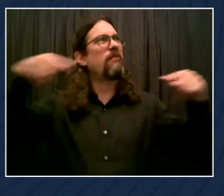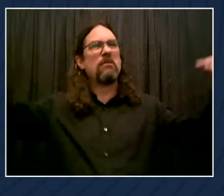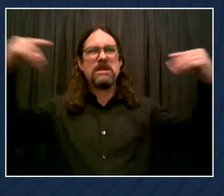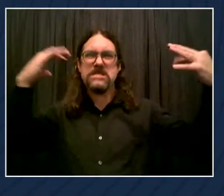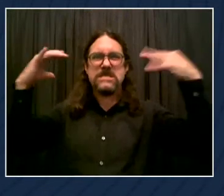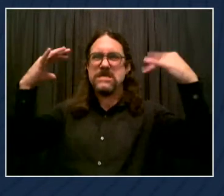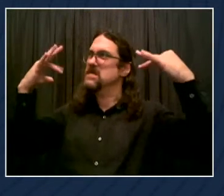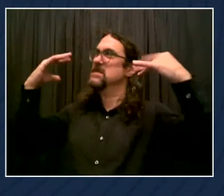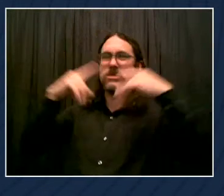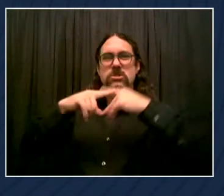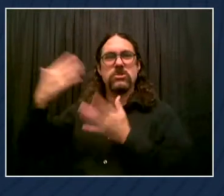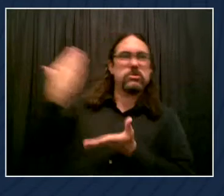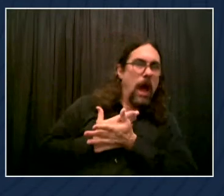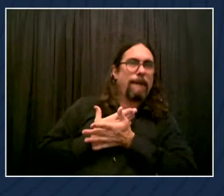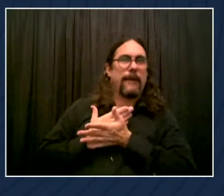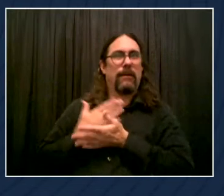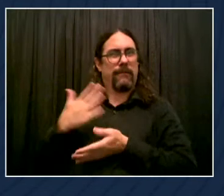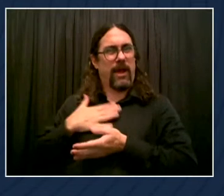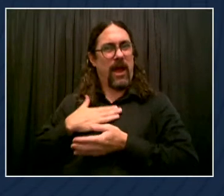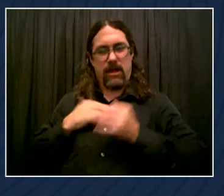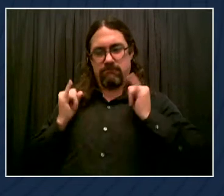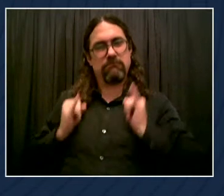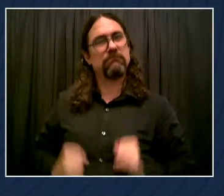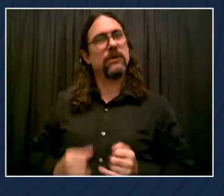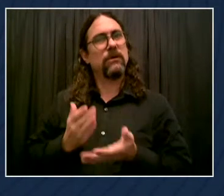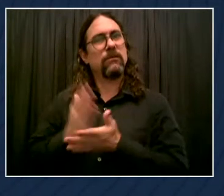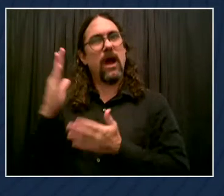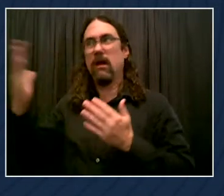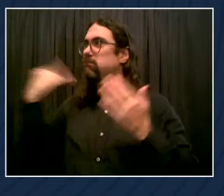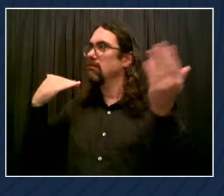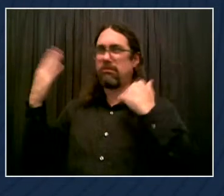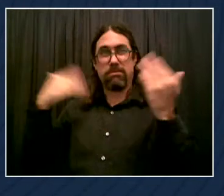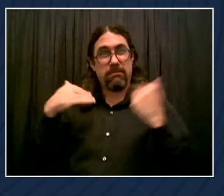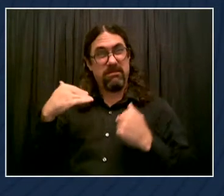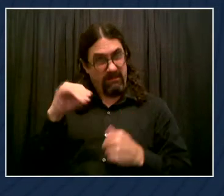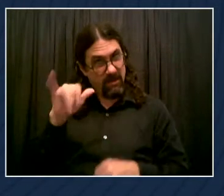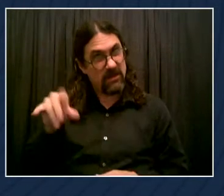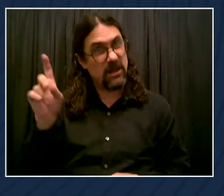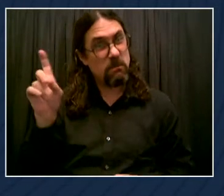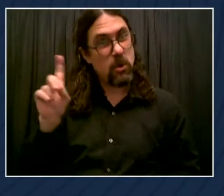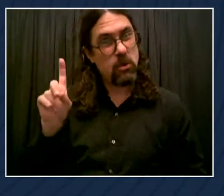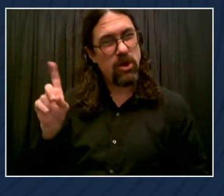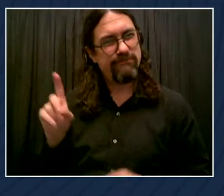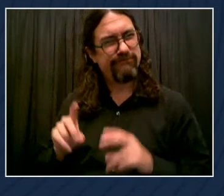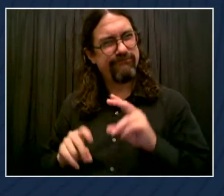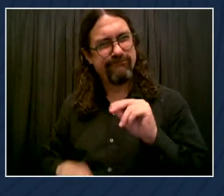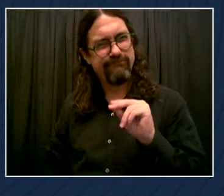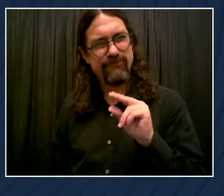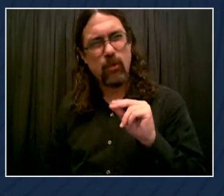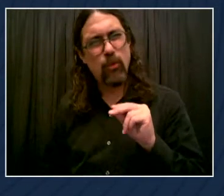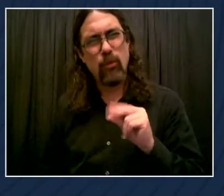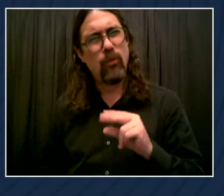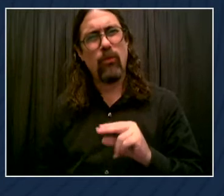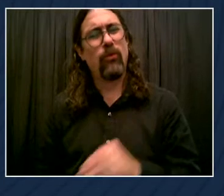REAL, RIGHT NOW, IN TAXES. IT IS SO IMPORTANT, EVEN